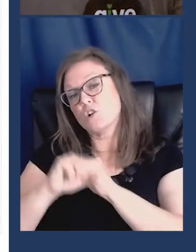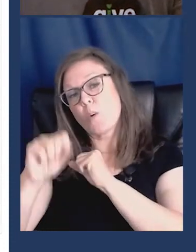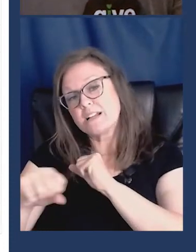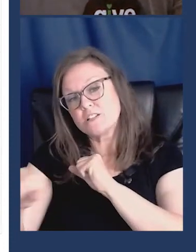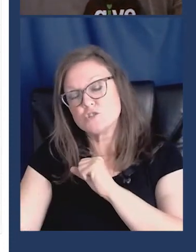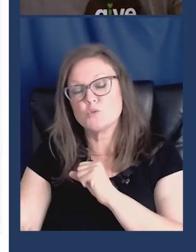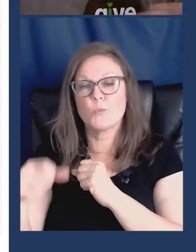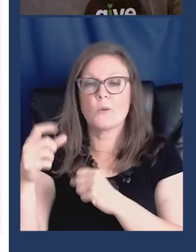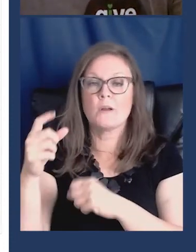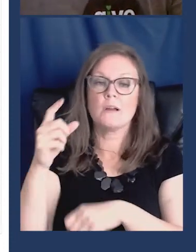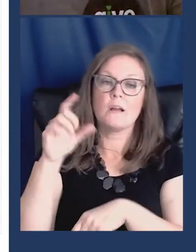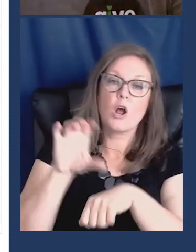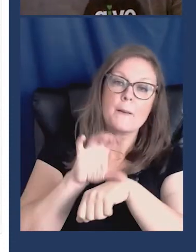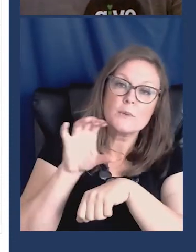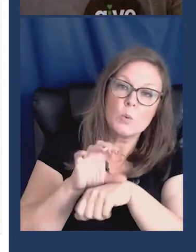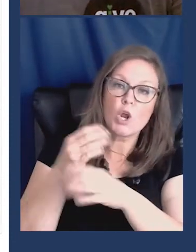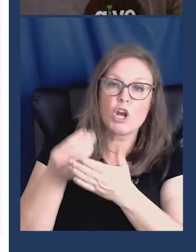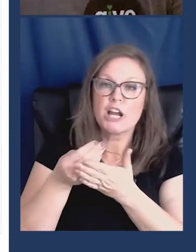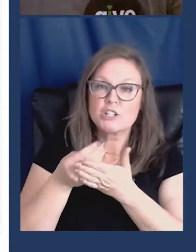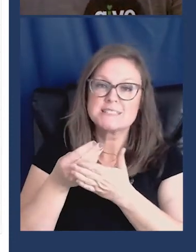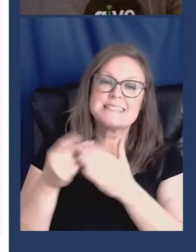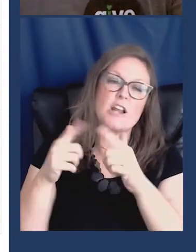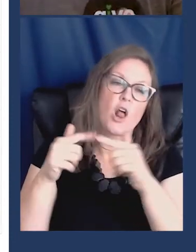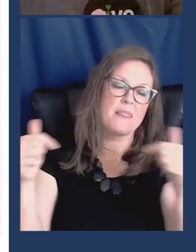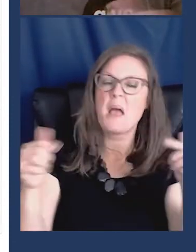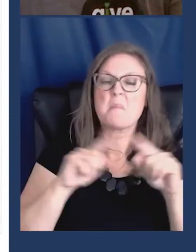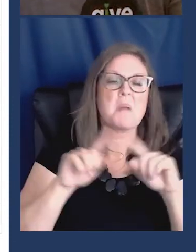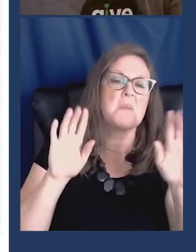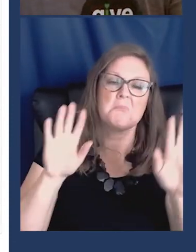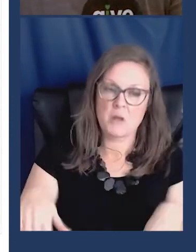But for now, it's not, we've got a player and now there's